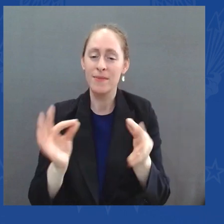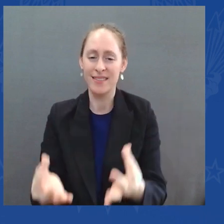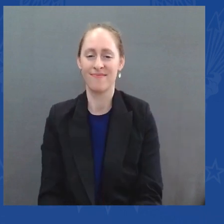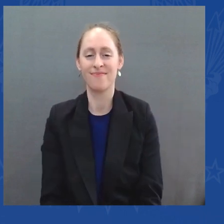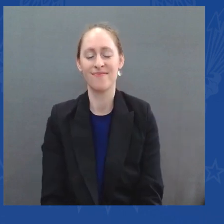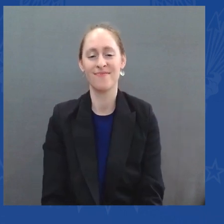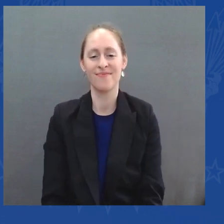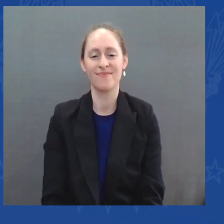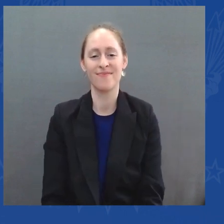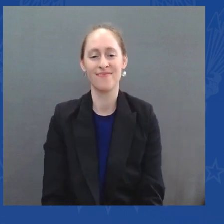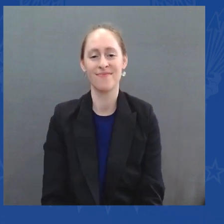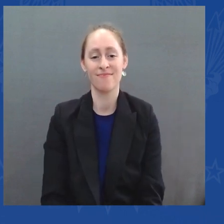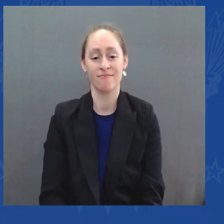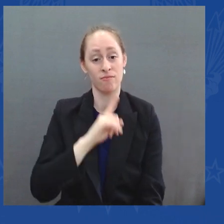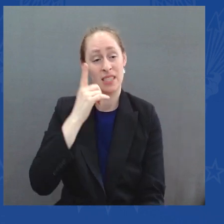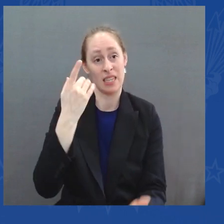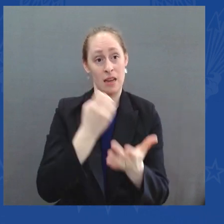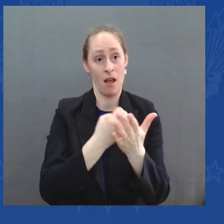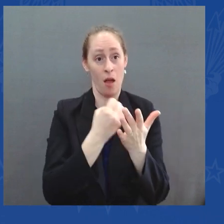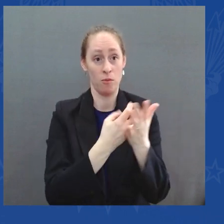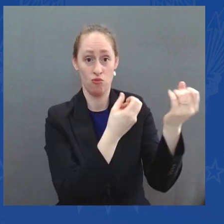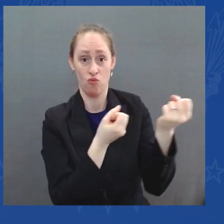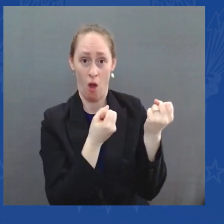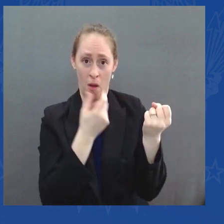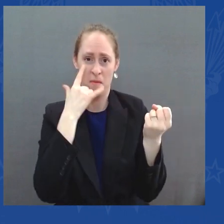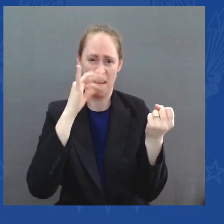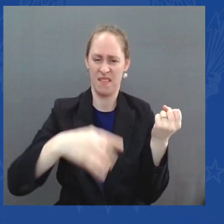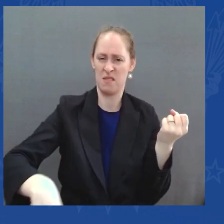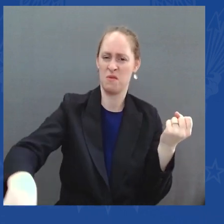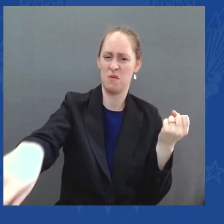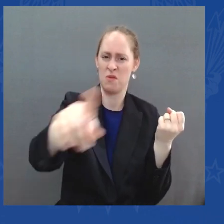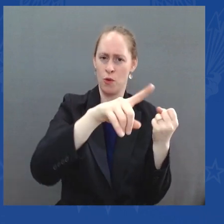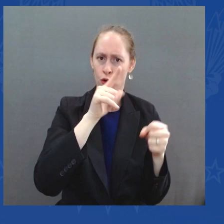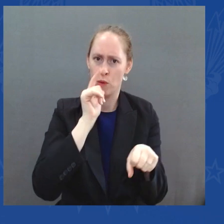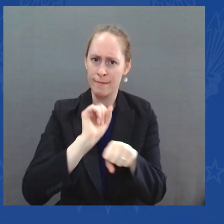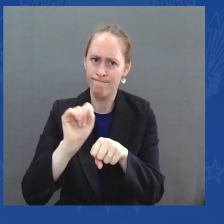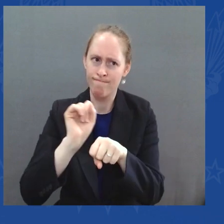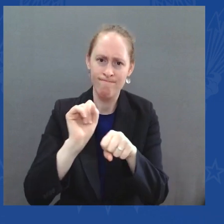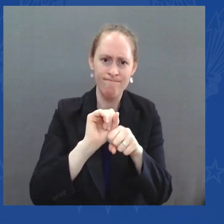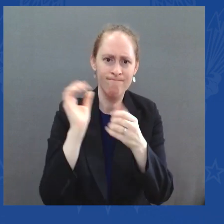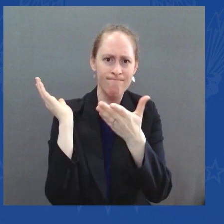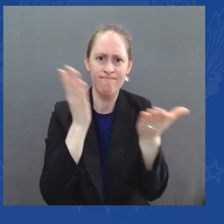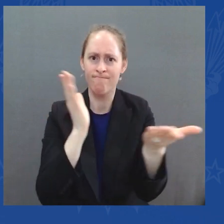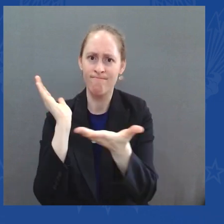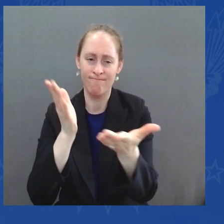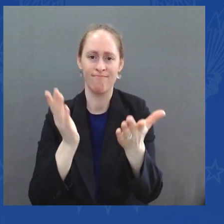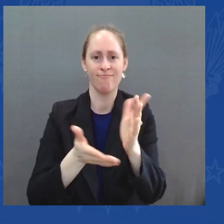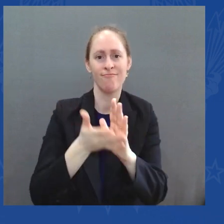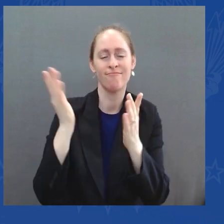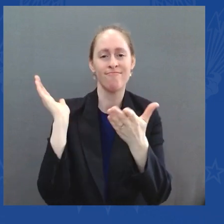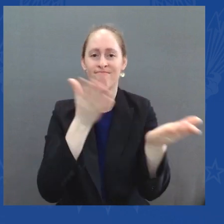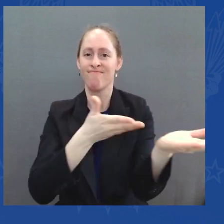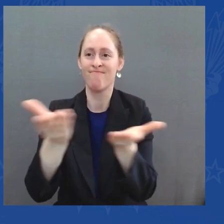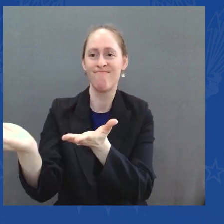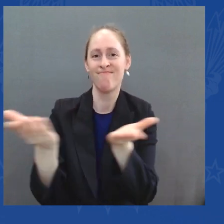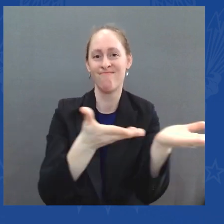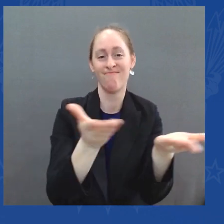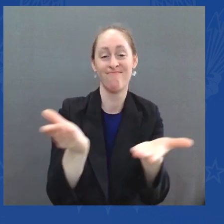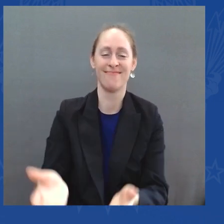you all are the people who literally make it run. That's not hyperbole. You literally make it run. I have nothing against investment bankers.